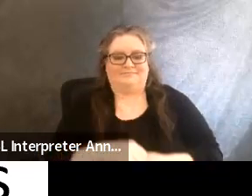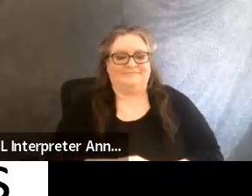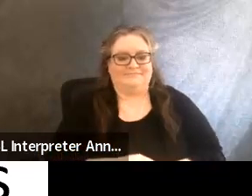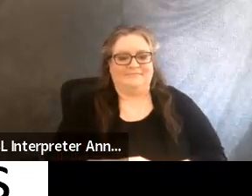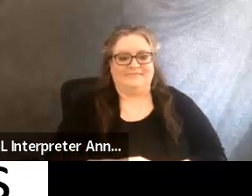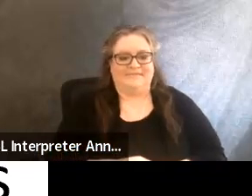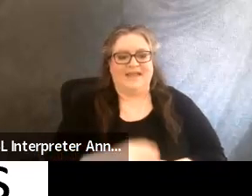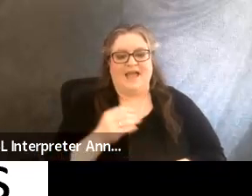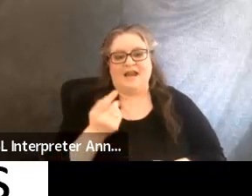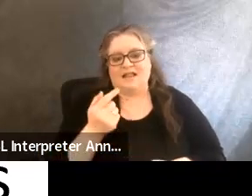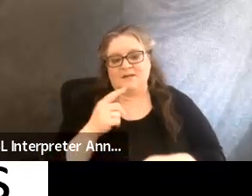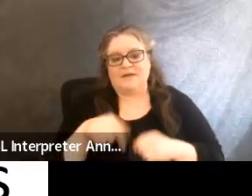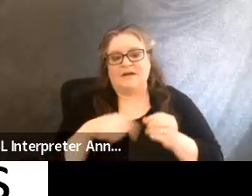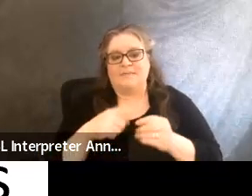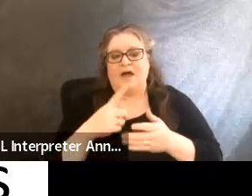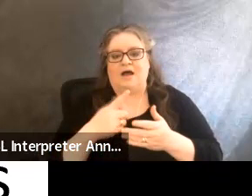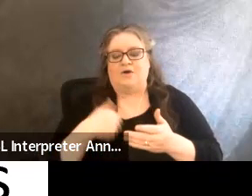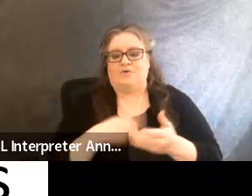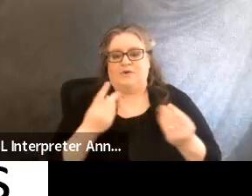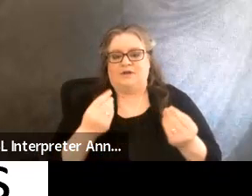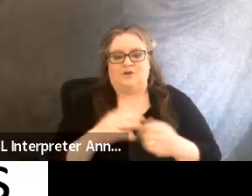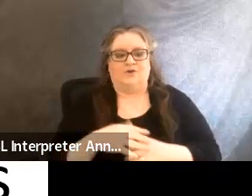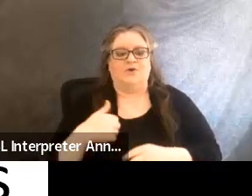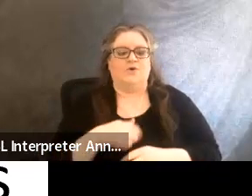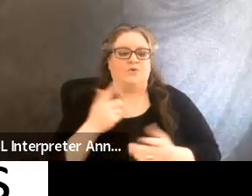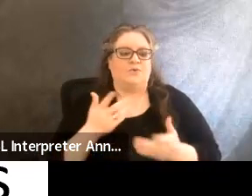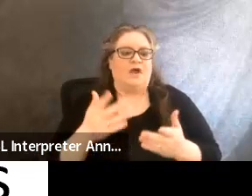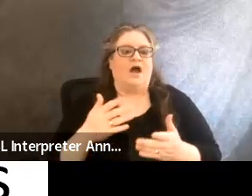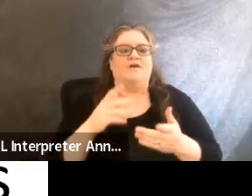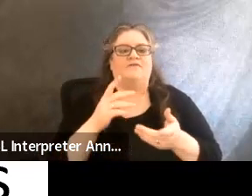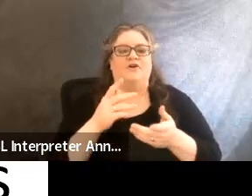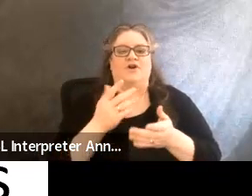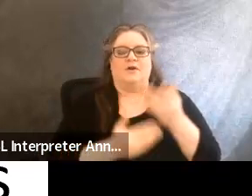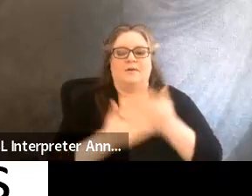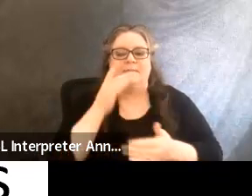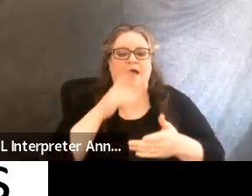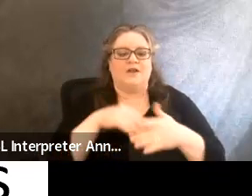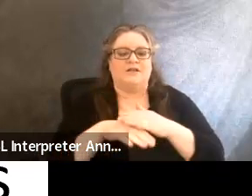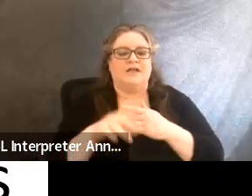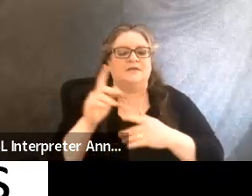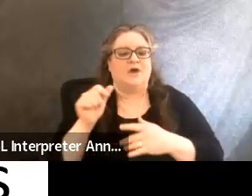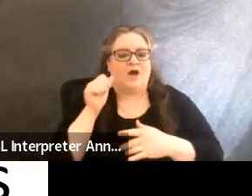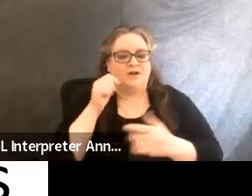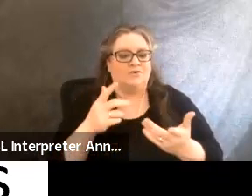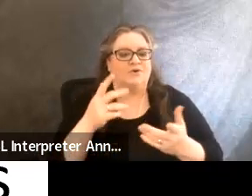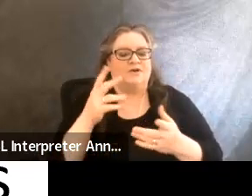A little bit about what we do. WeCo offers manual accessibility audit services that can help your team understand which areas